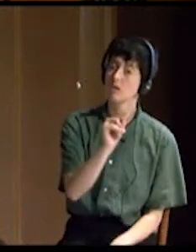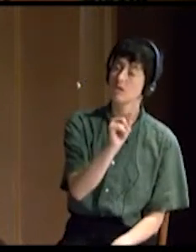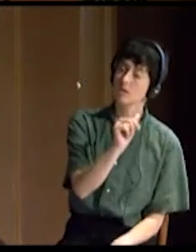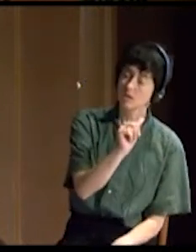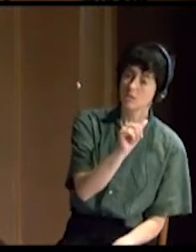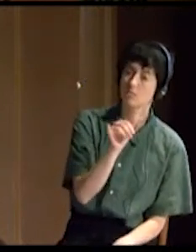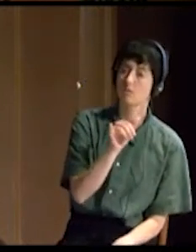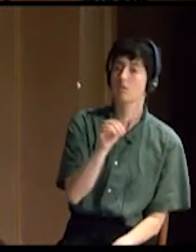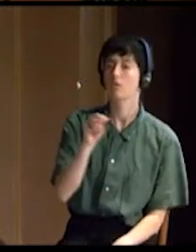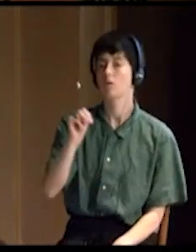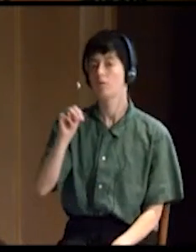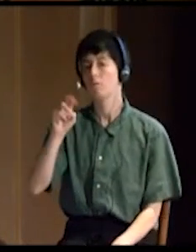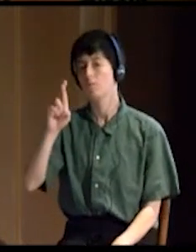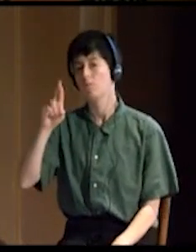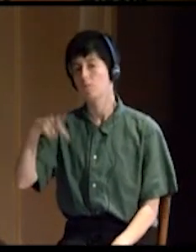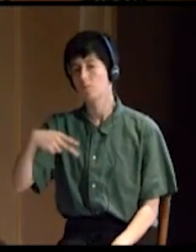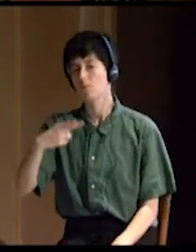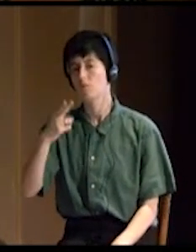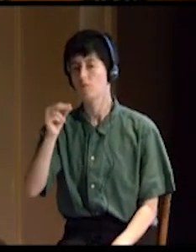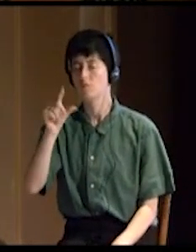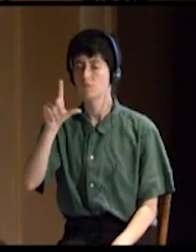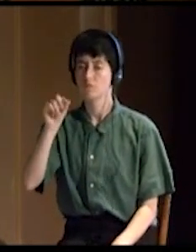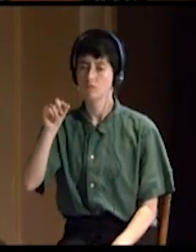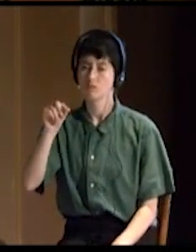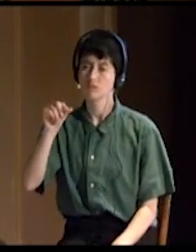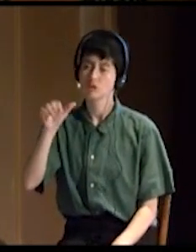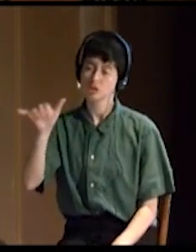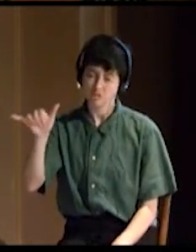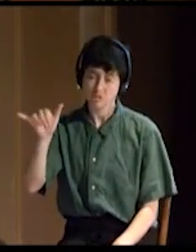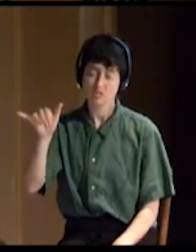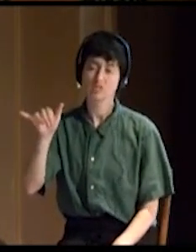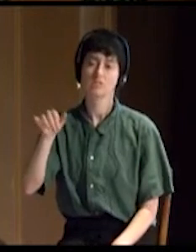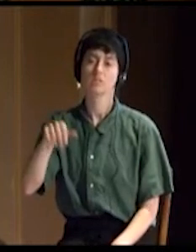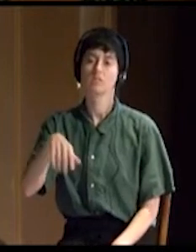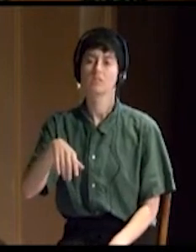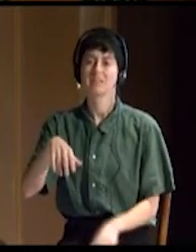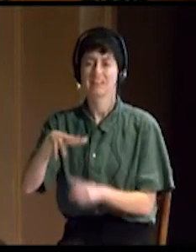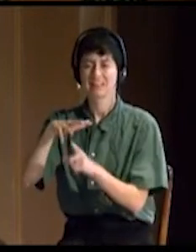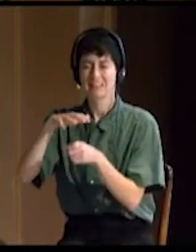to come up with these hypotheses. And there is still a huge discrepancy